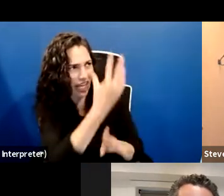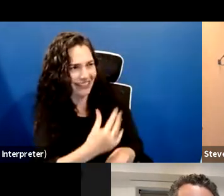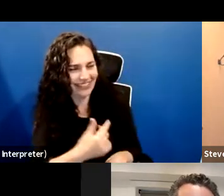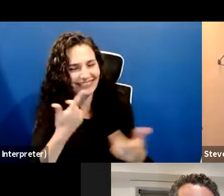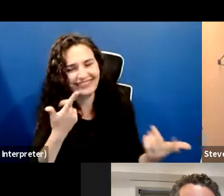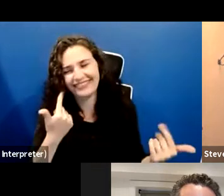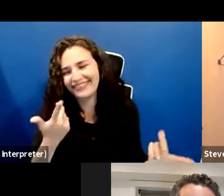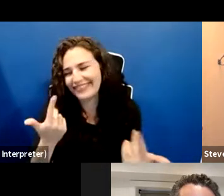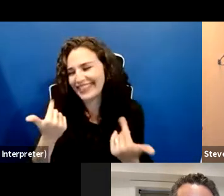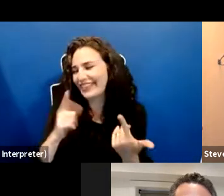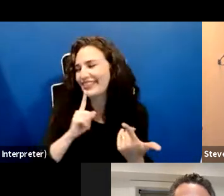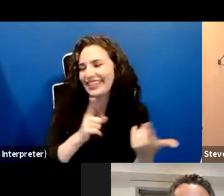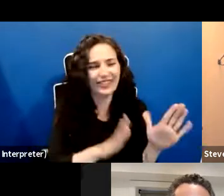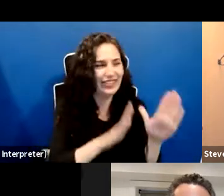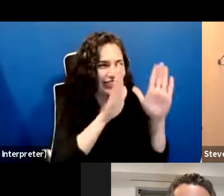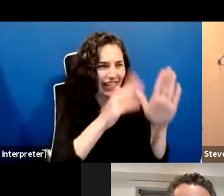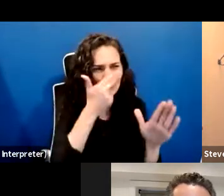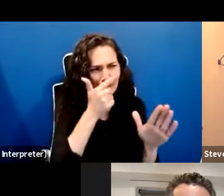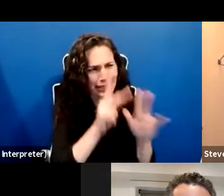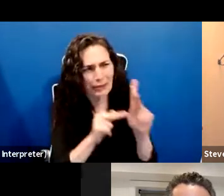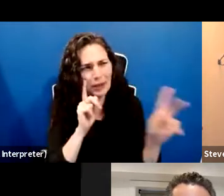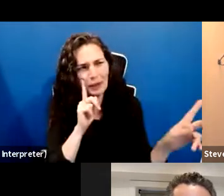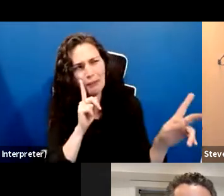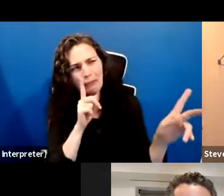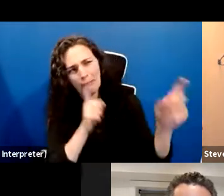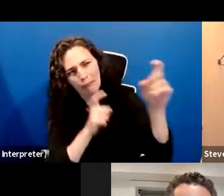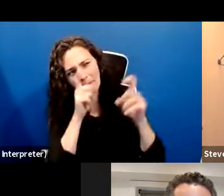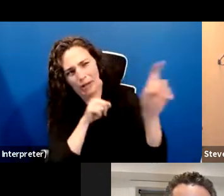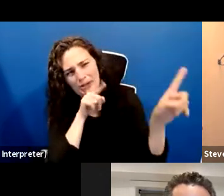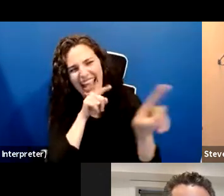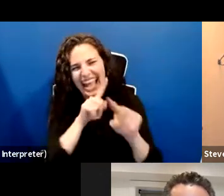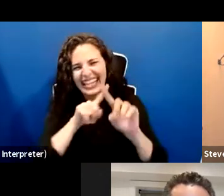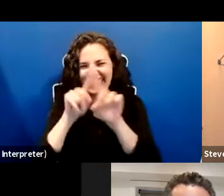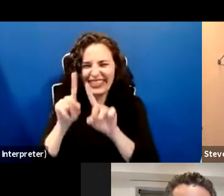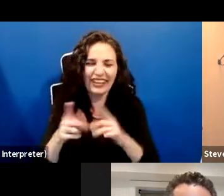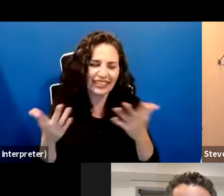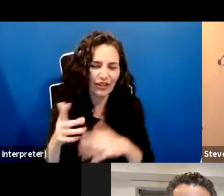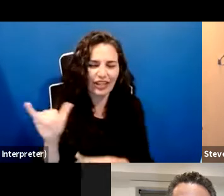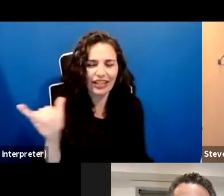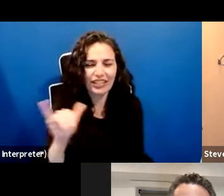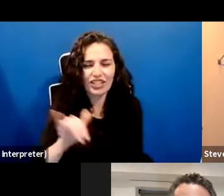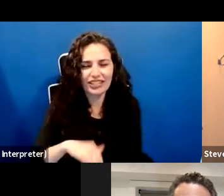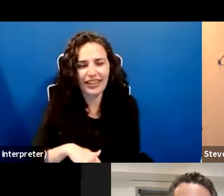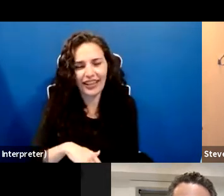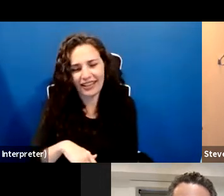just the way they reacted and, again like Mirtha just said, just professionalism,